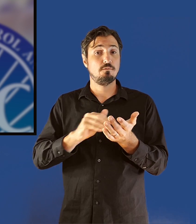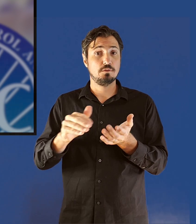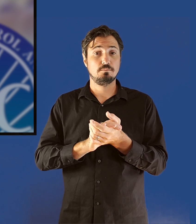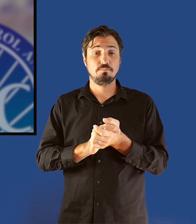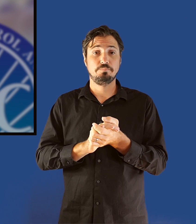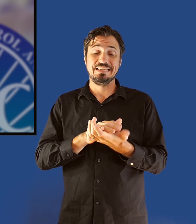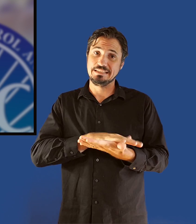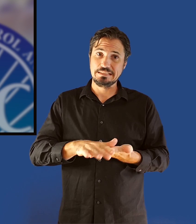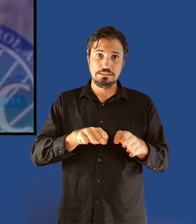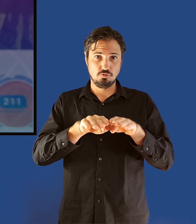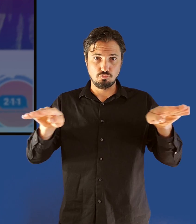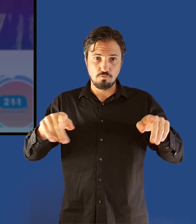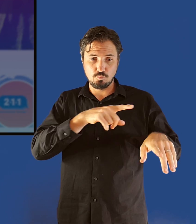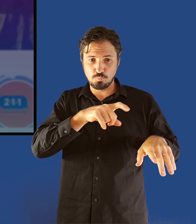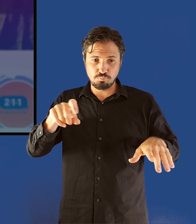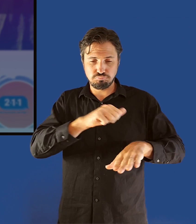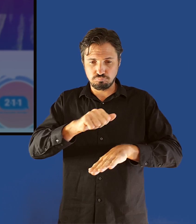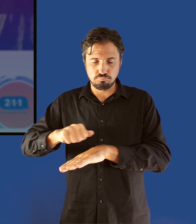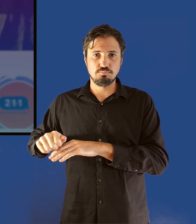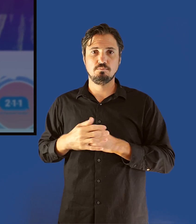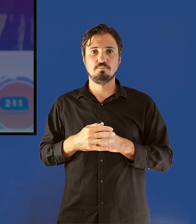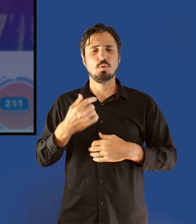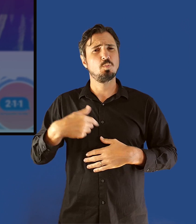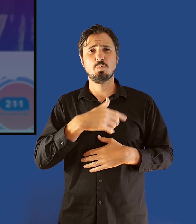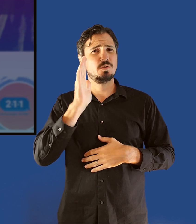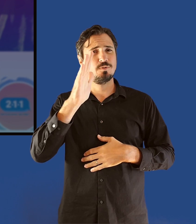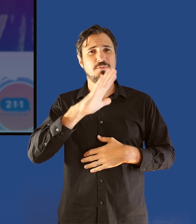We’re going to get through this, Kaua‘i. Stay informed and connected during this time of social distancing.